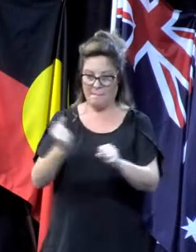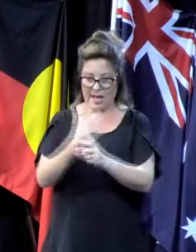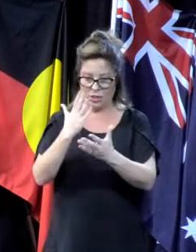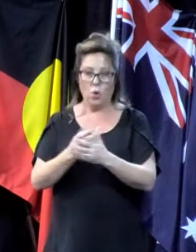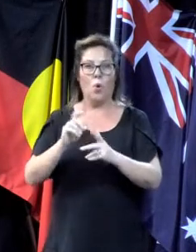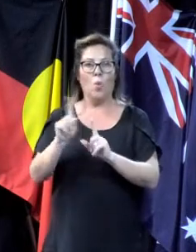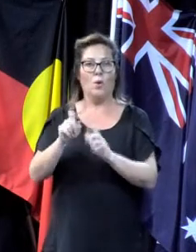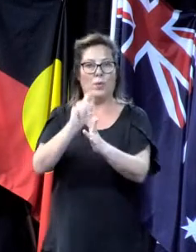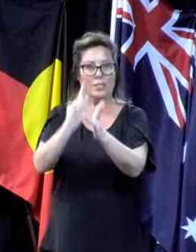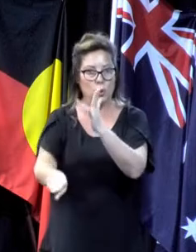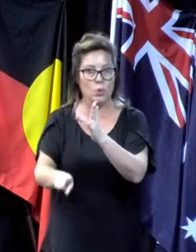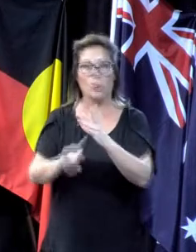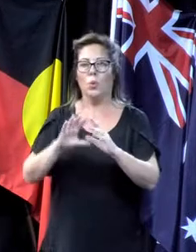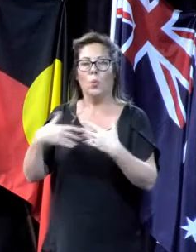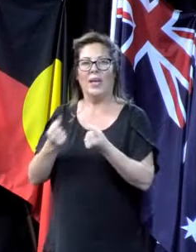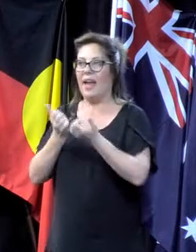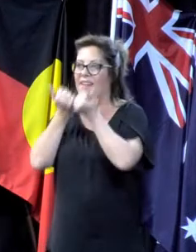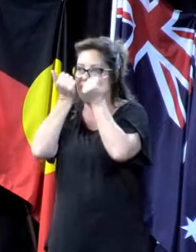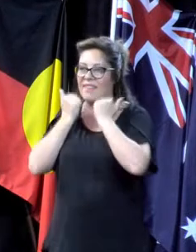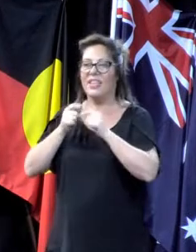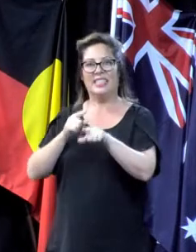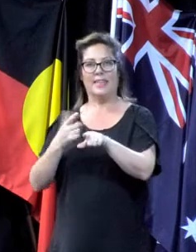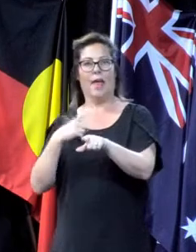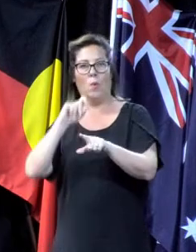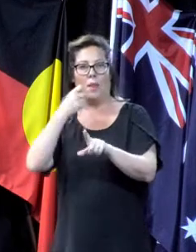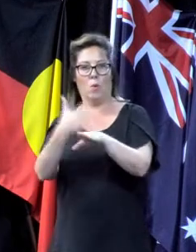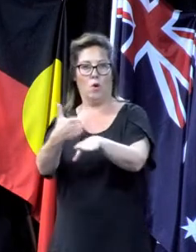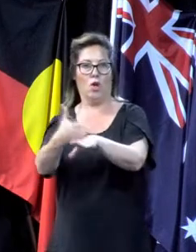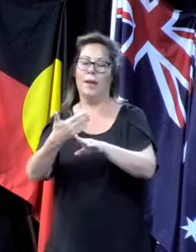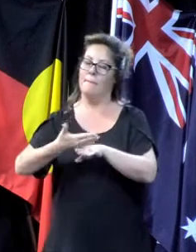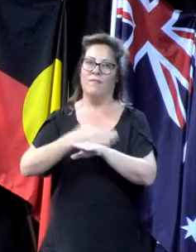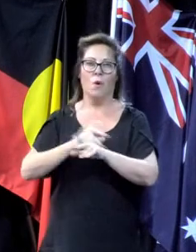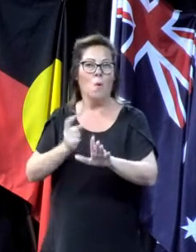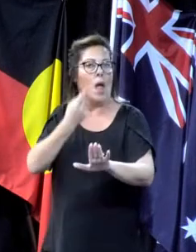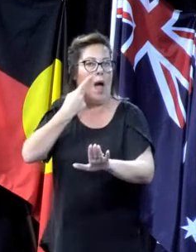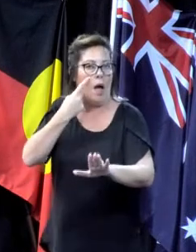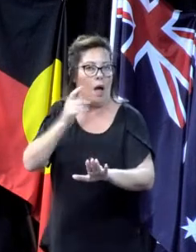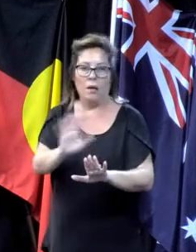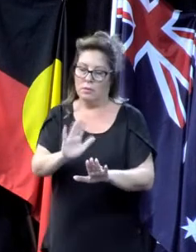is rigorous, and has every opportunity to be scalable and sustainable across the school.